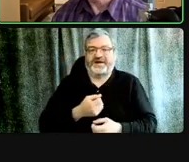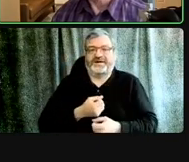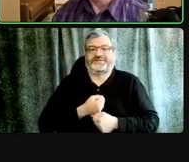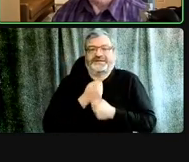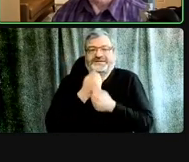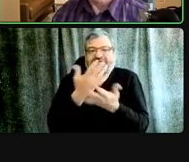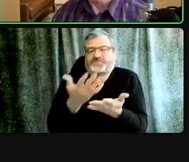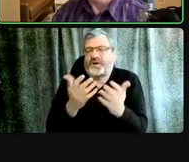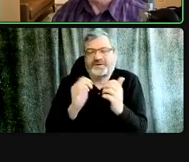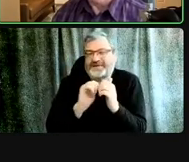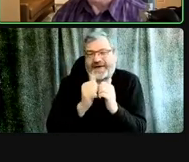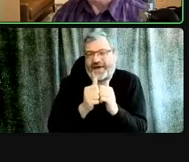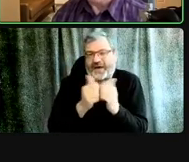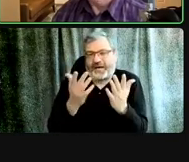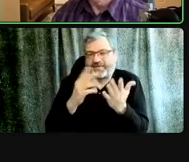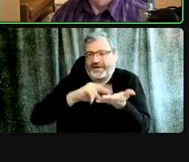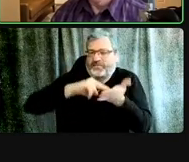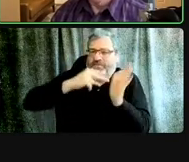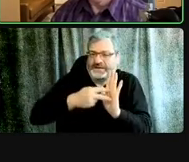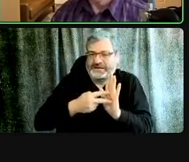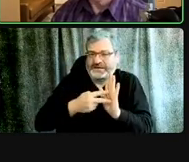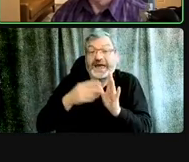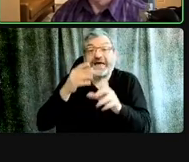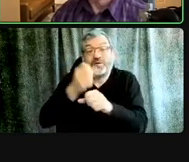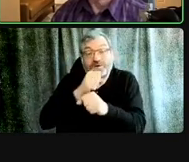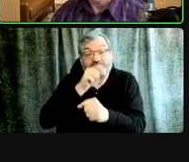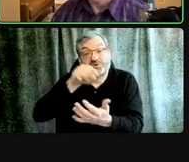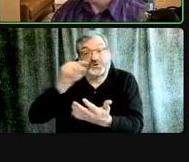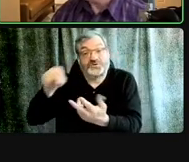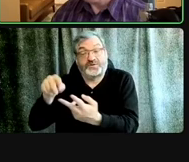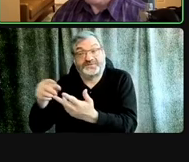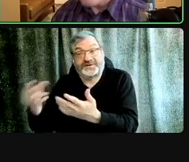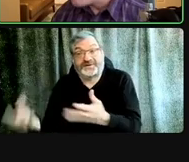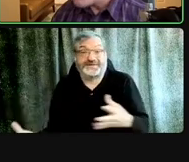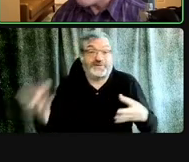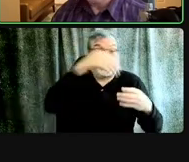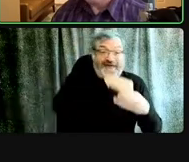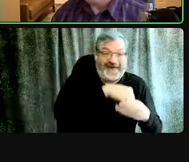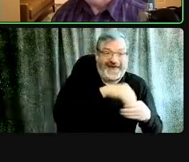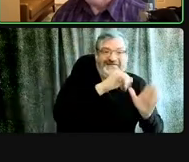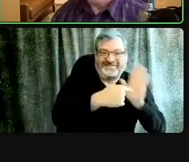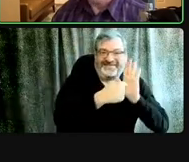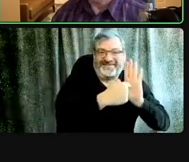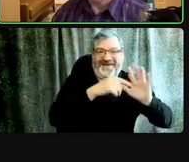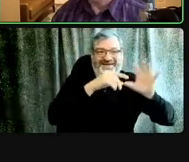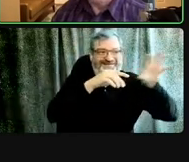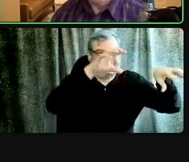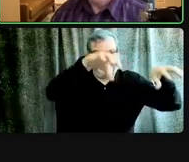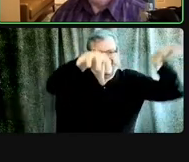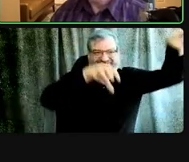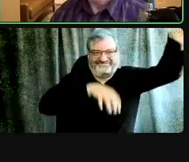And then we took these objects and put them in the Gallery, and it was super fun.